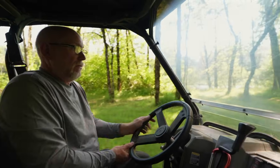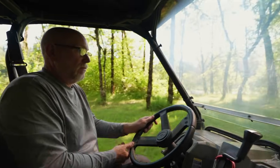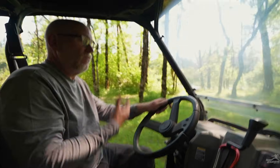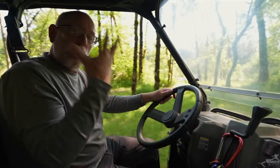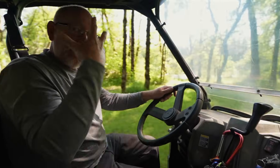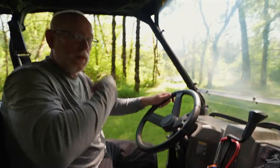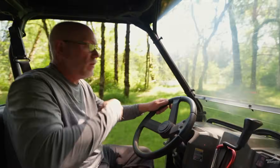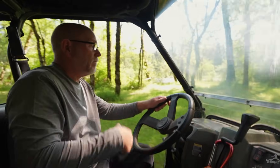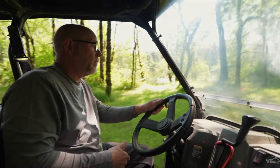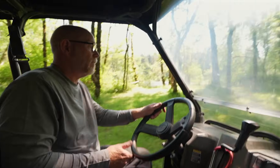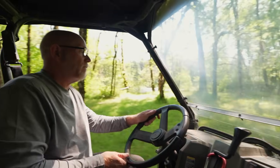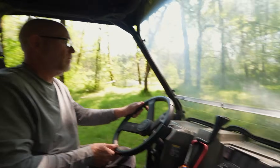Here’s a beautiful spot.